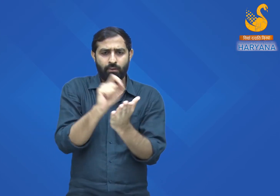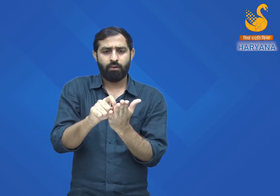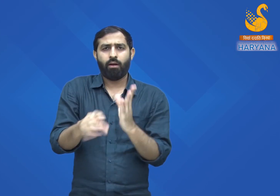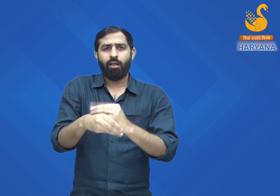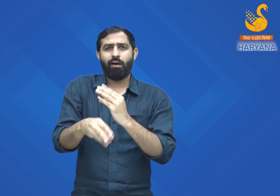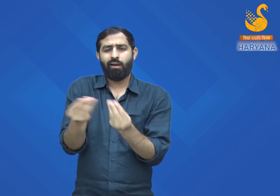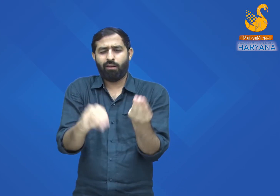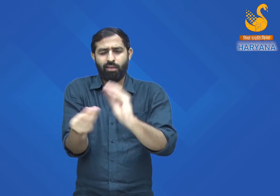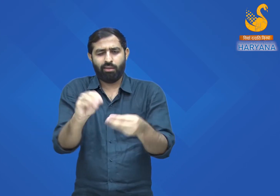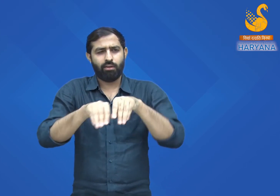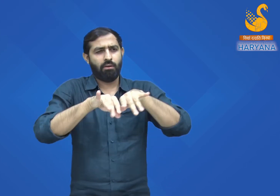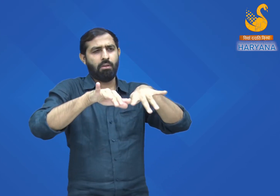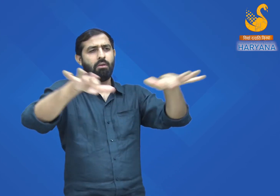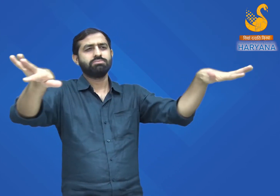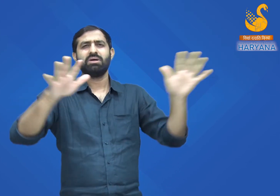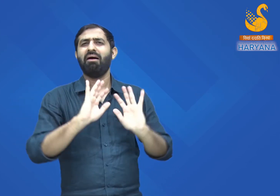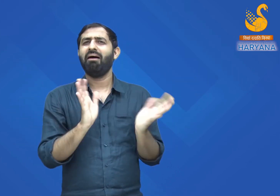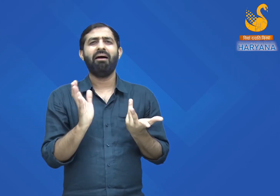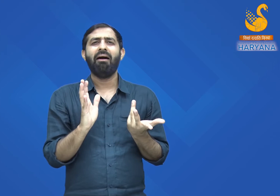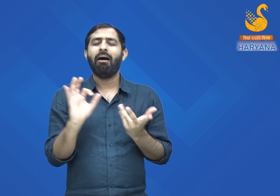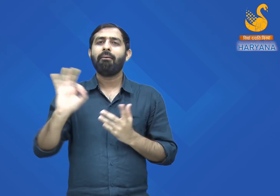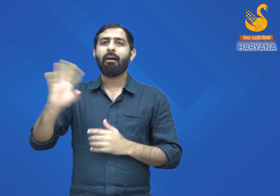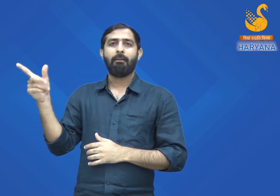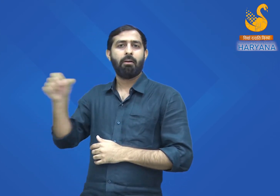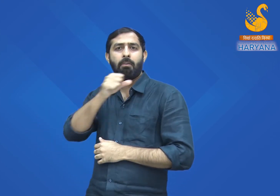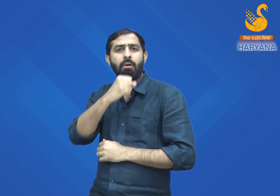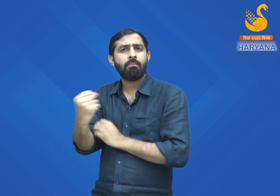This will not be influenced even if someone tried to distort facts and rewrite history